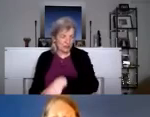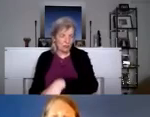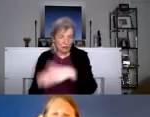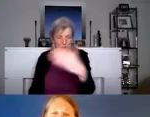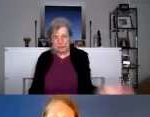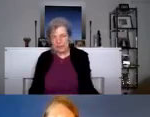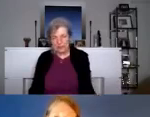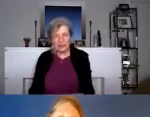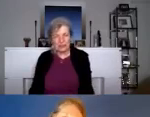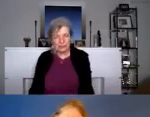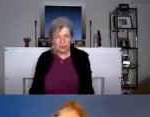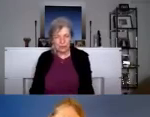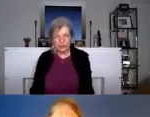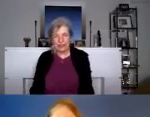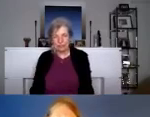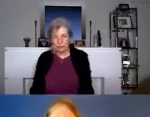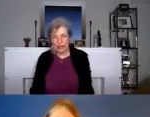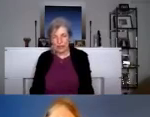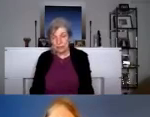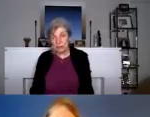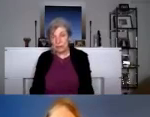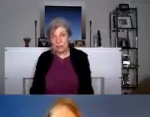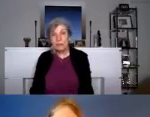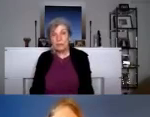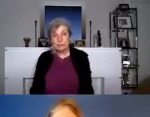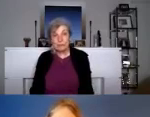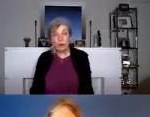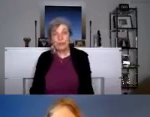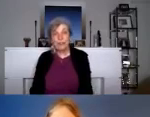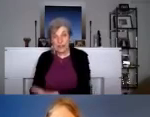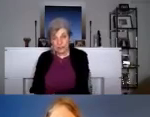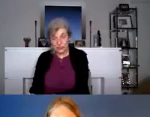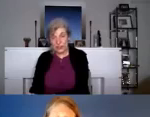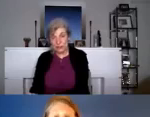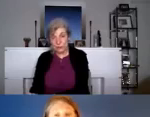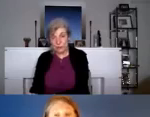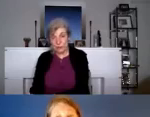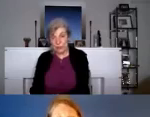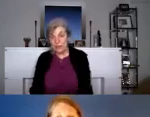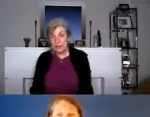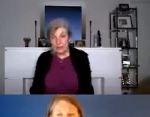what will be 11 months after April. 07:39:24 Before the next annual meeting. That